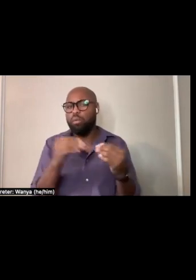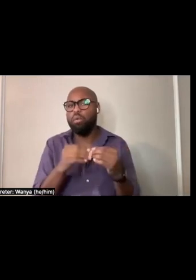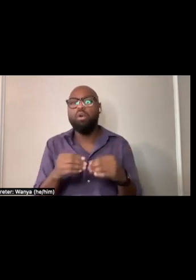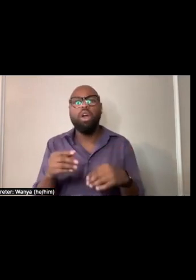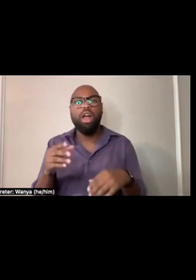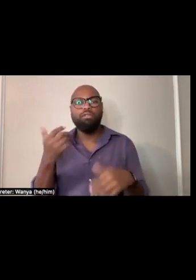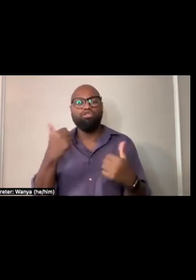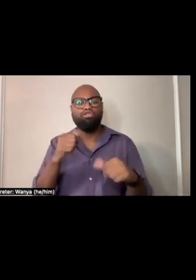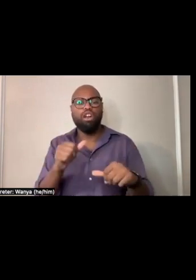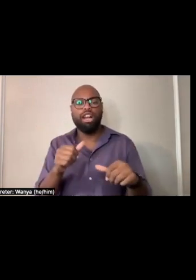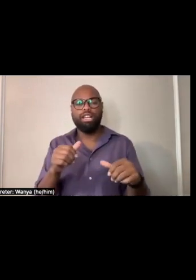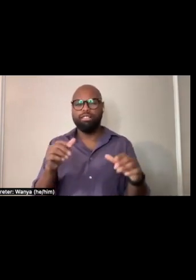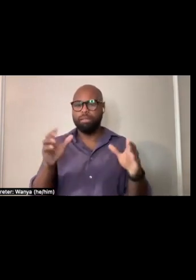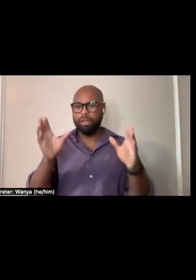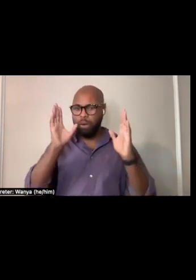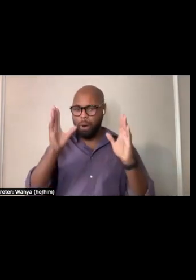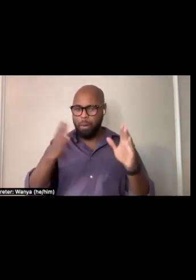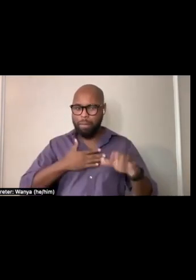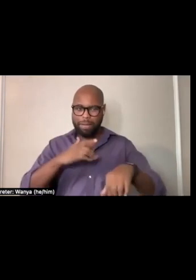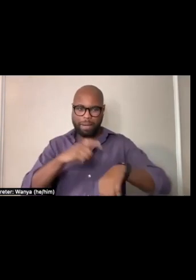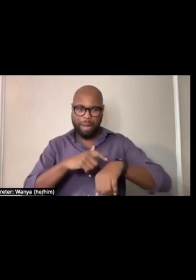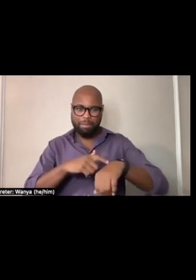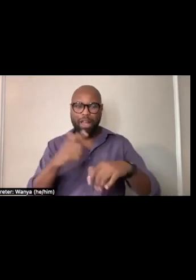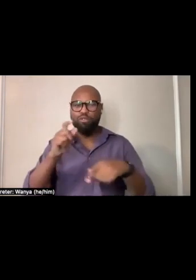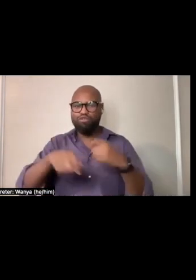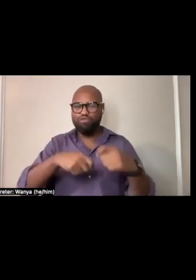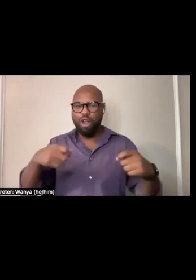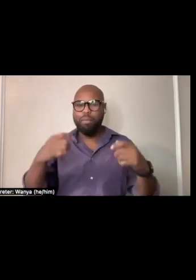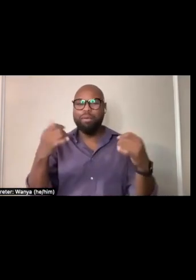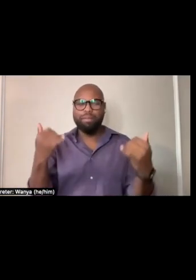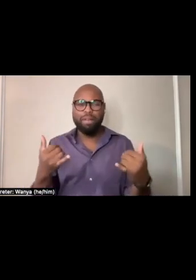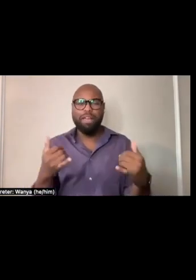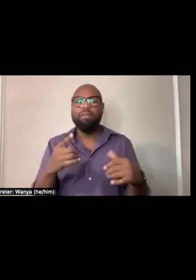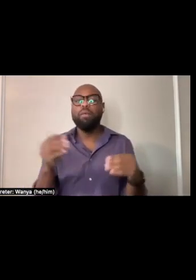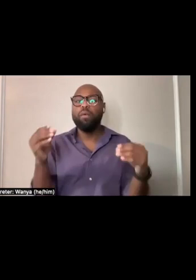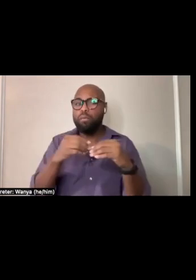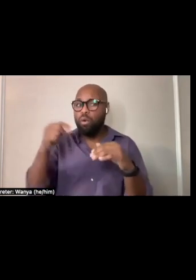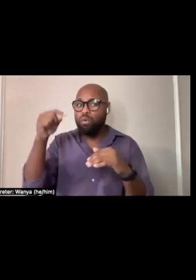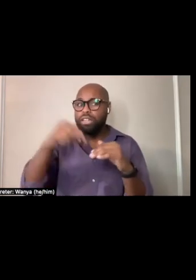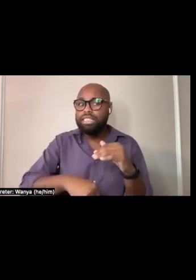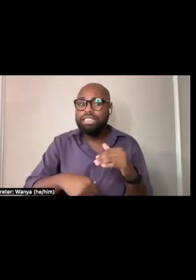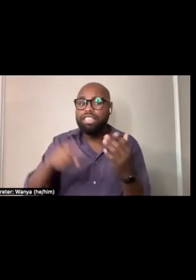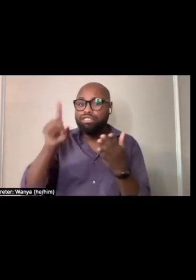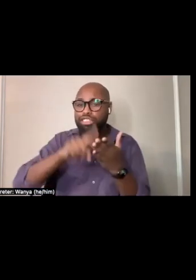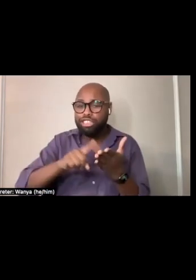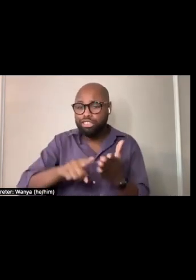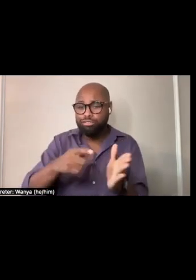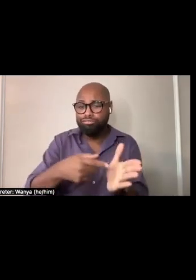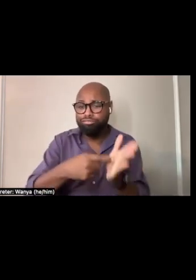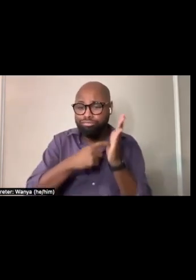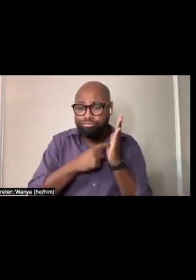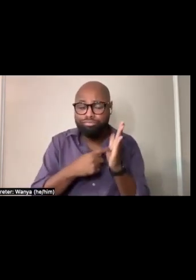So I'm going to just wrap up here and just say that more in-depth research is needed to understand the long-term impacts.